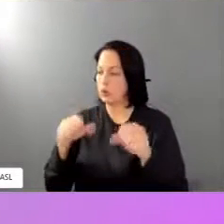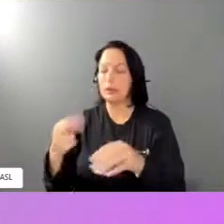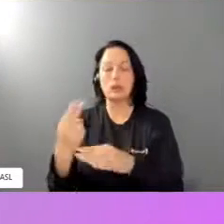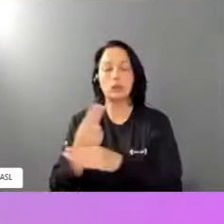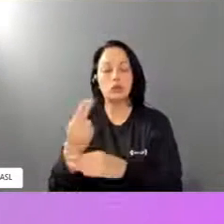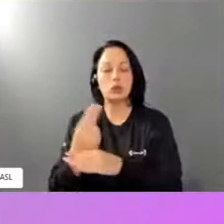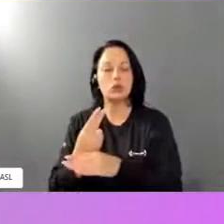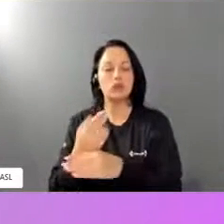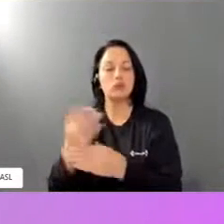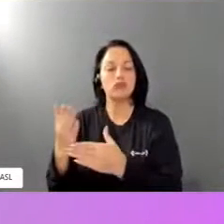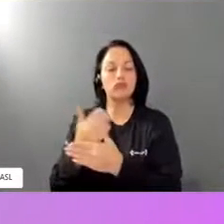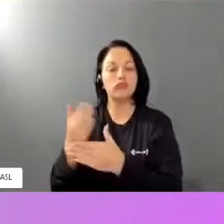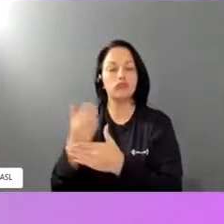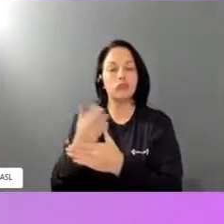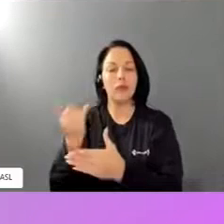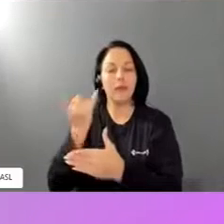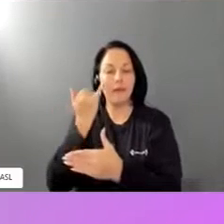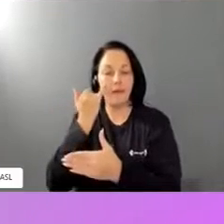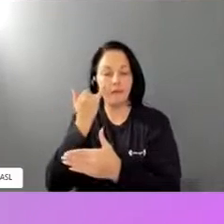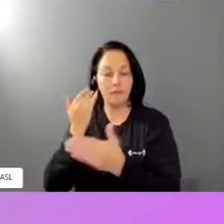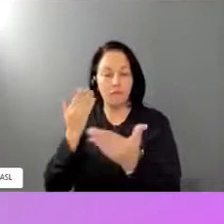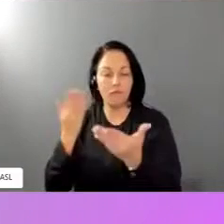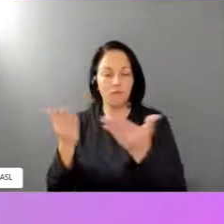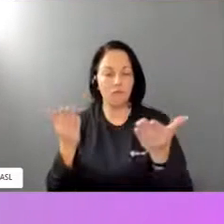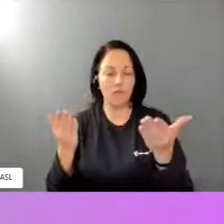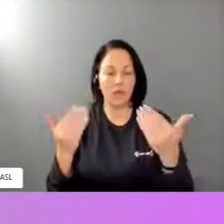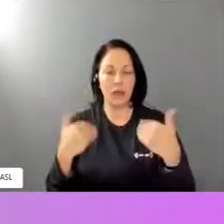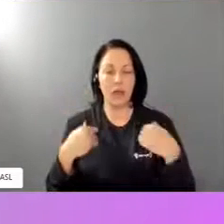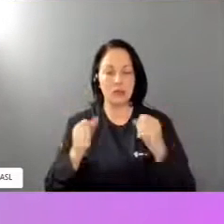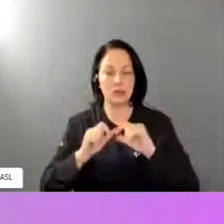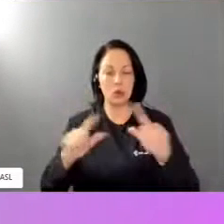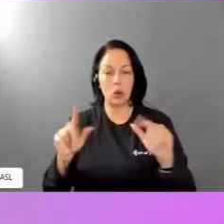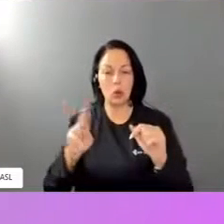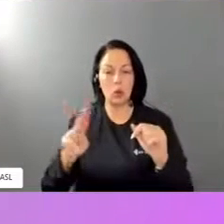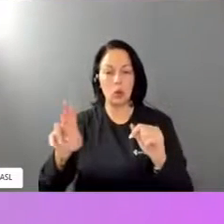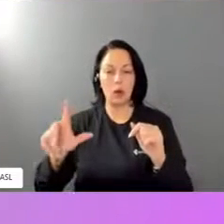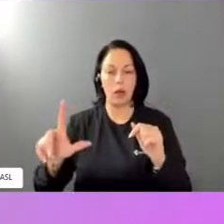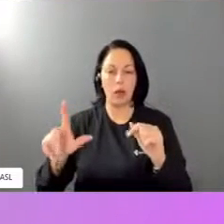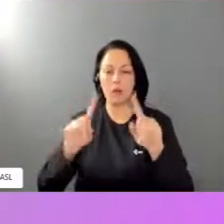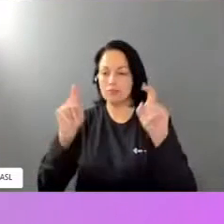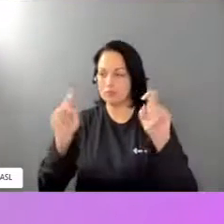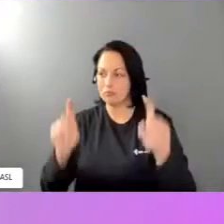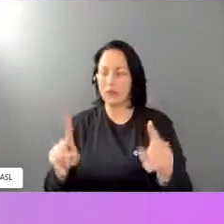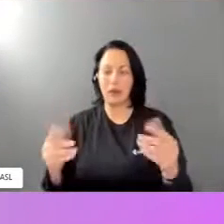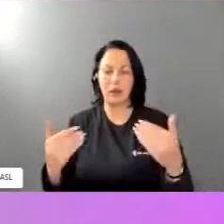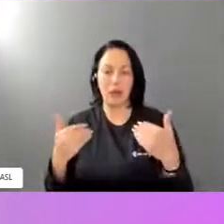observability software. Because we know web services on what urls were able to use these metrics on